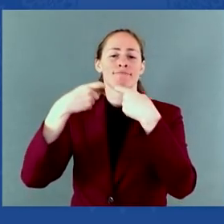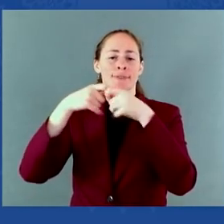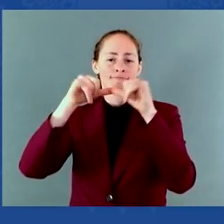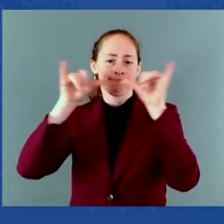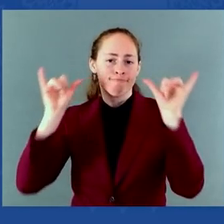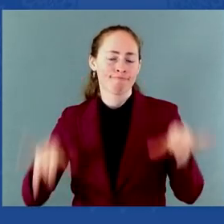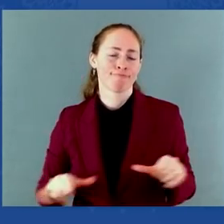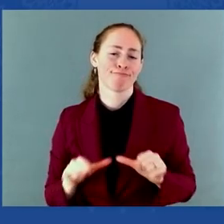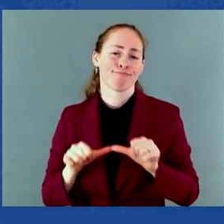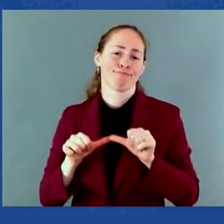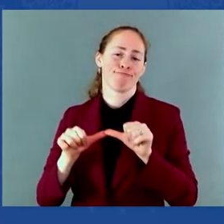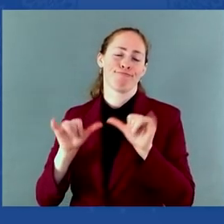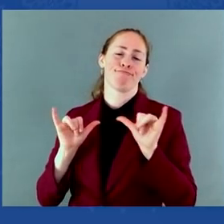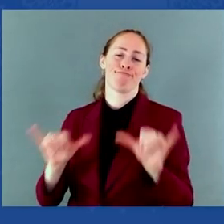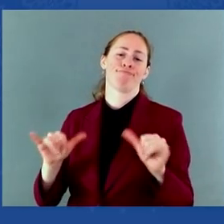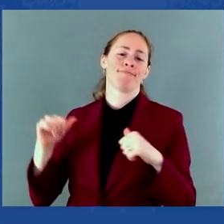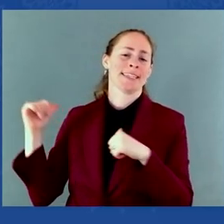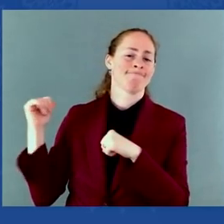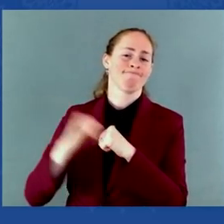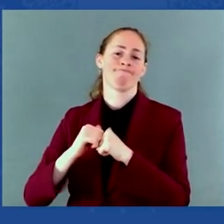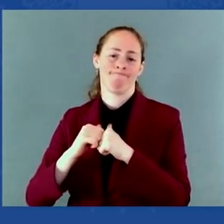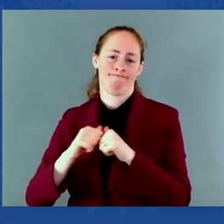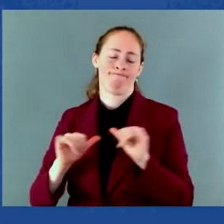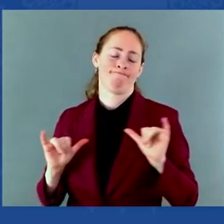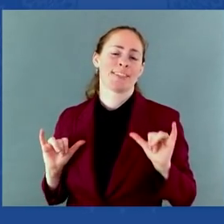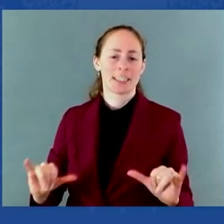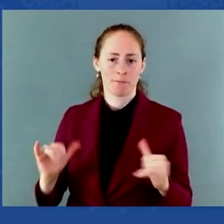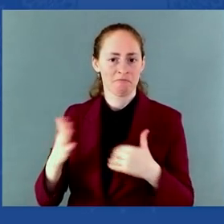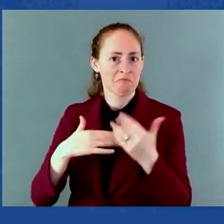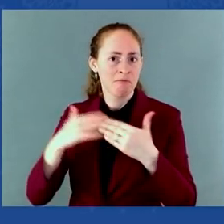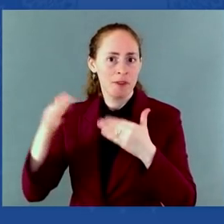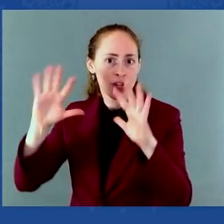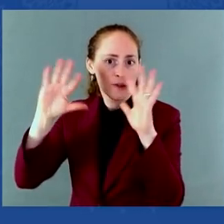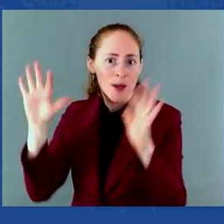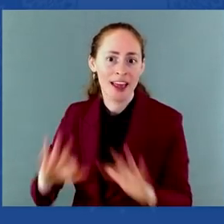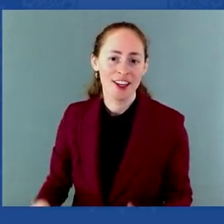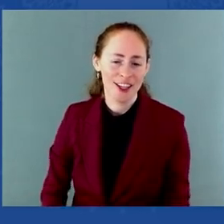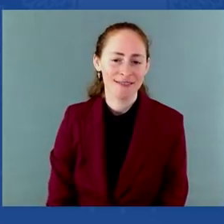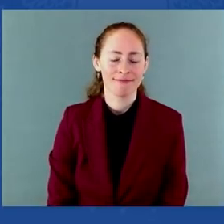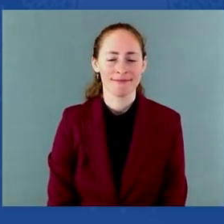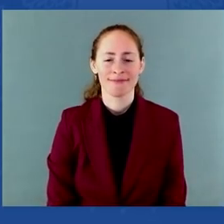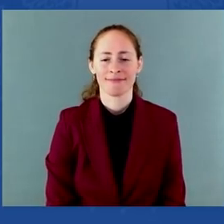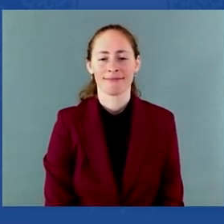So, fewer Americans are going to be flooded out of their homes or lose power for days and weeks after storms hit.